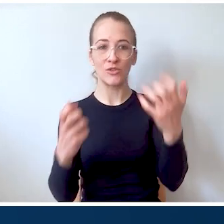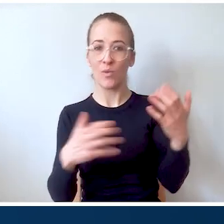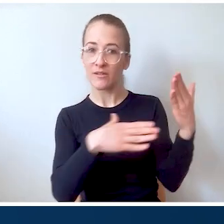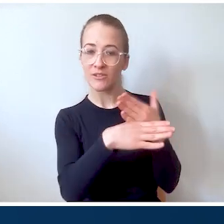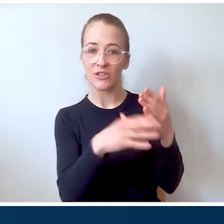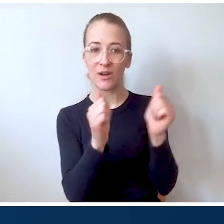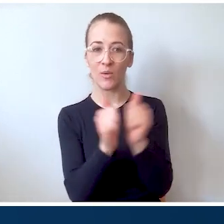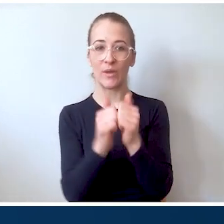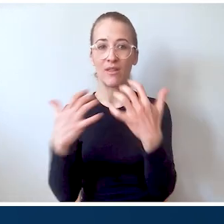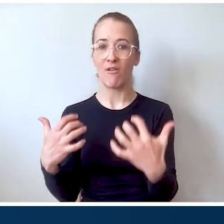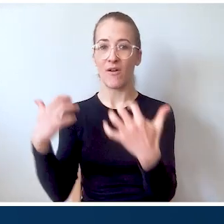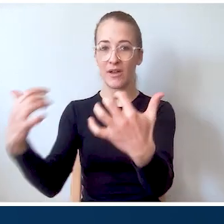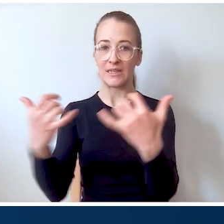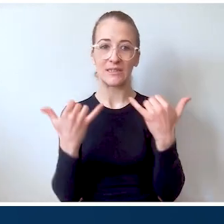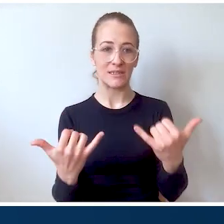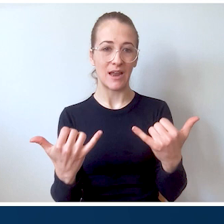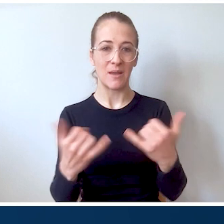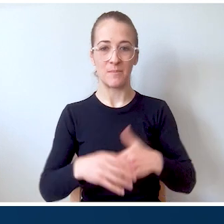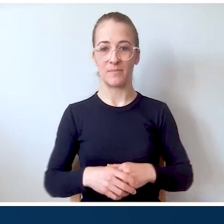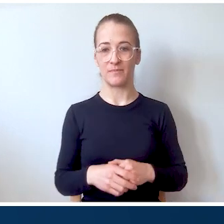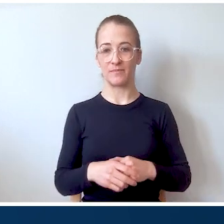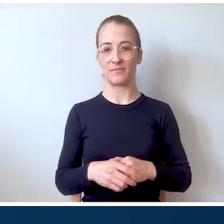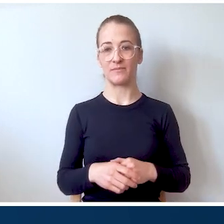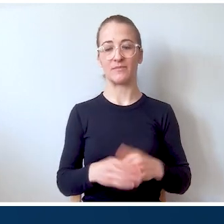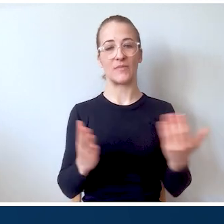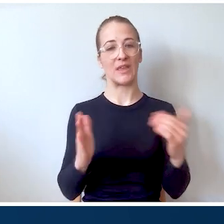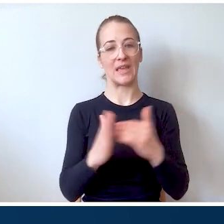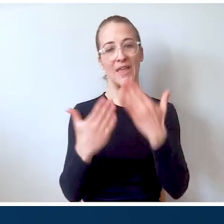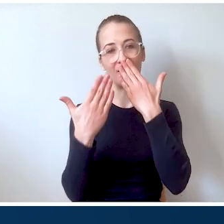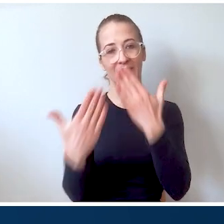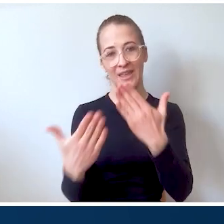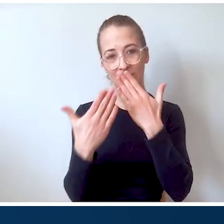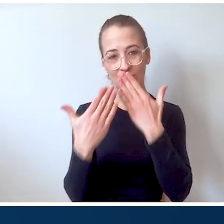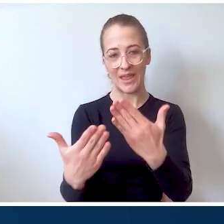with our audience today? Oh, well, again, thank you, thank you.